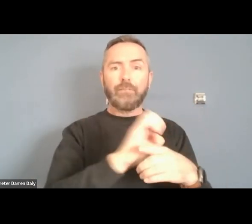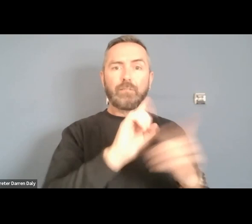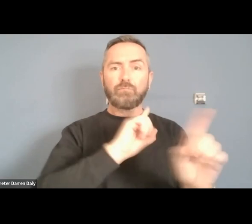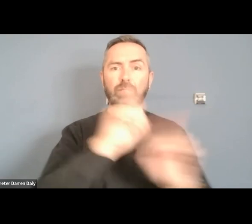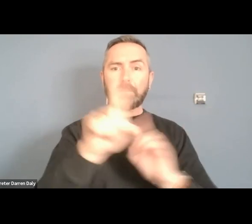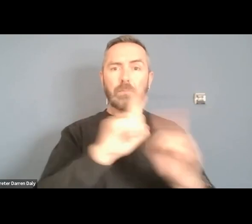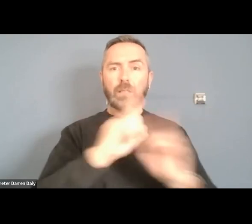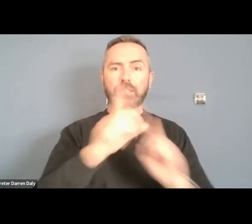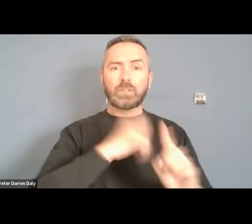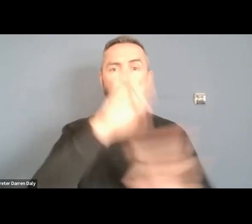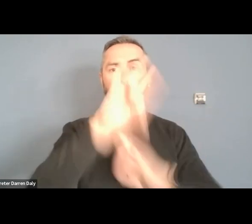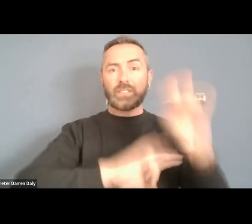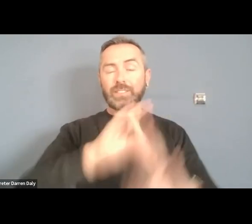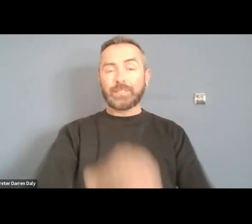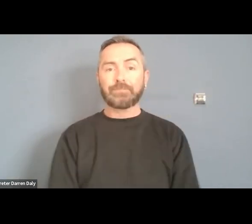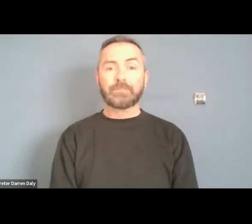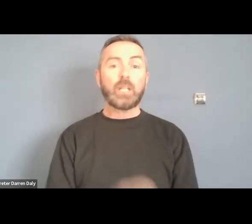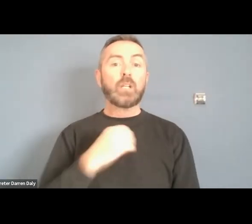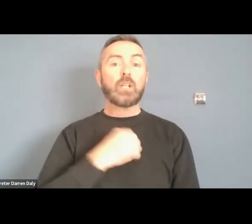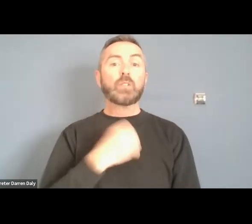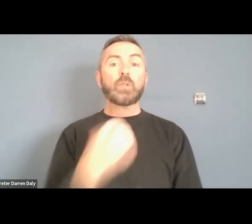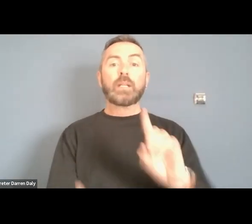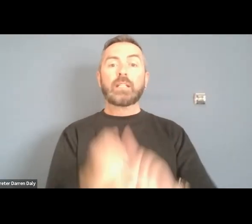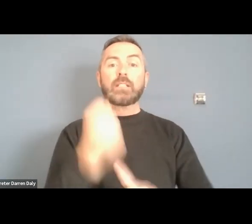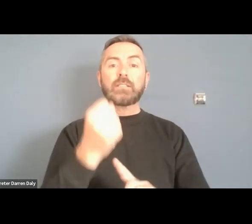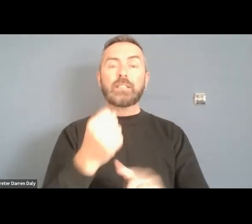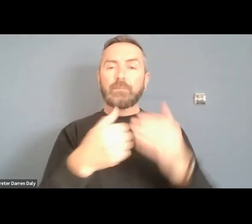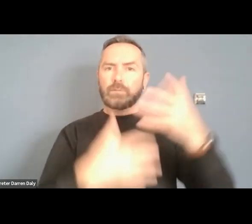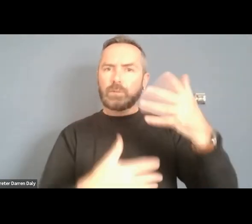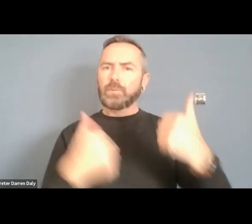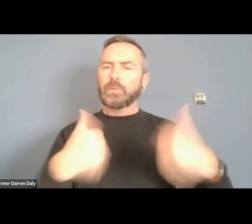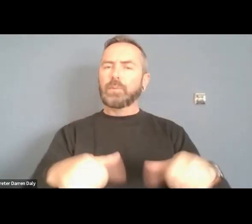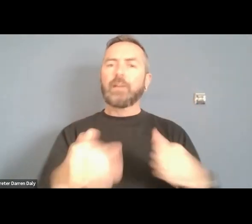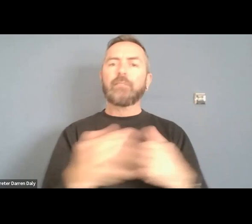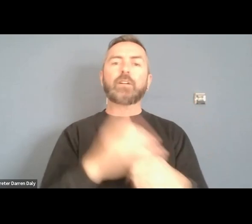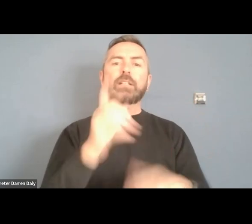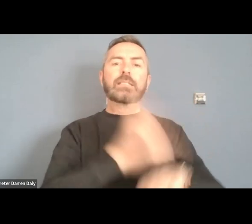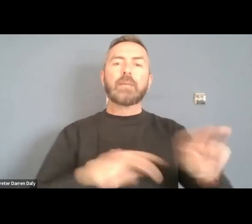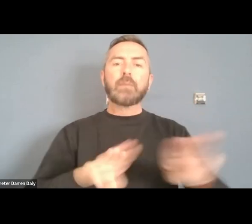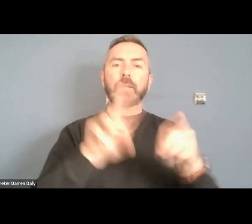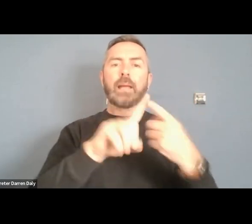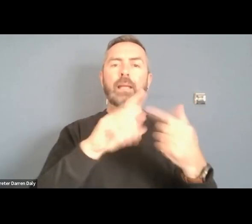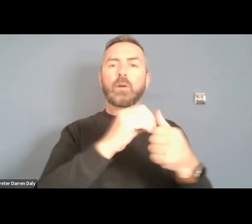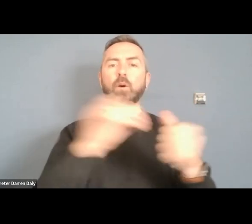So to achieve improvements in well-being and social inclusion for disabled people and other marginalised groups, we'll need a range